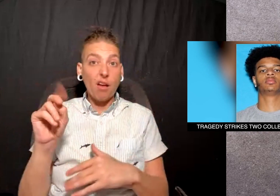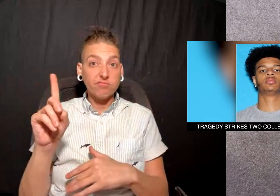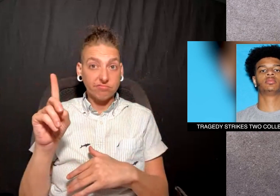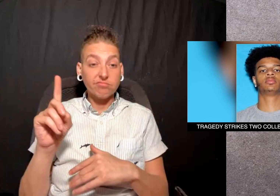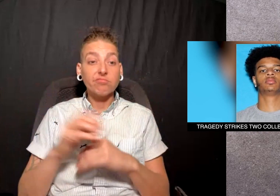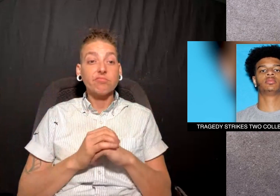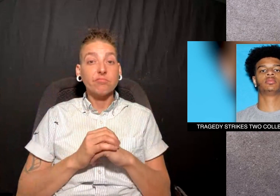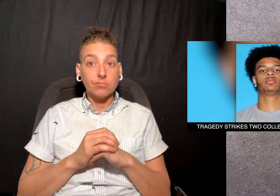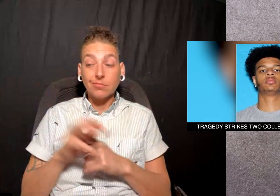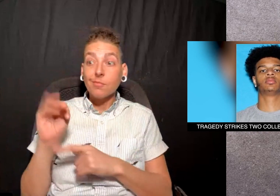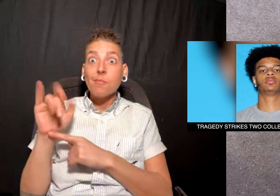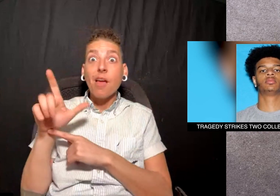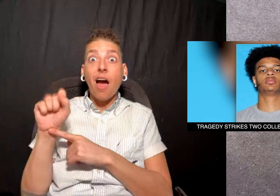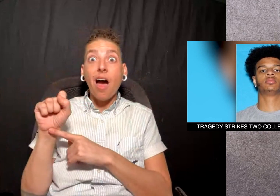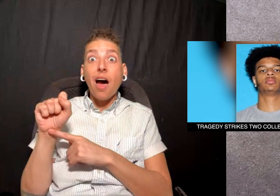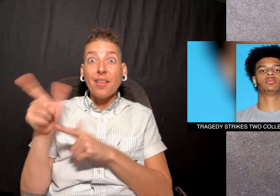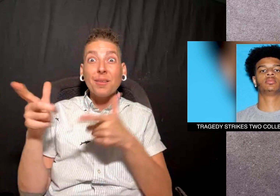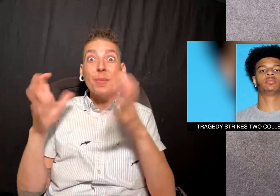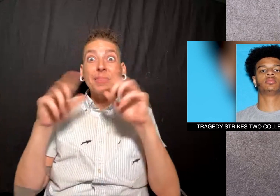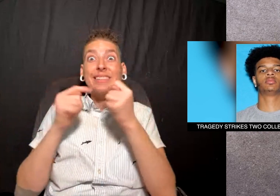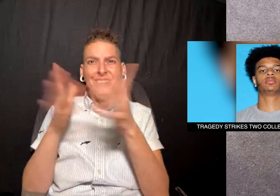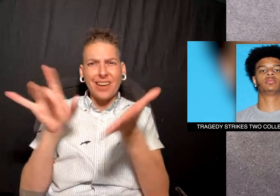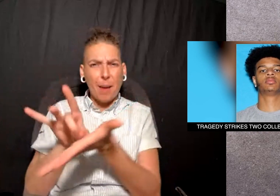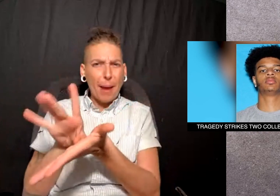and Miles was kicked off the basketball team